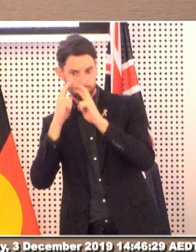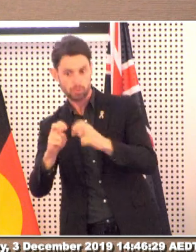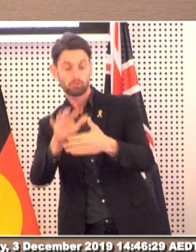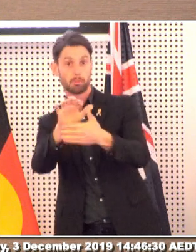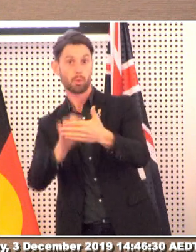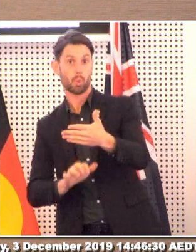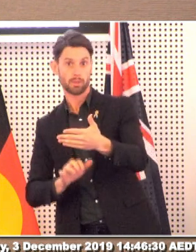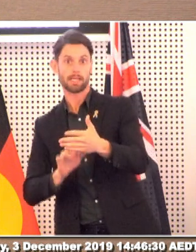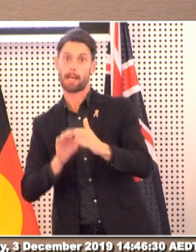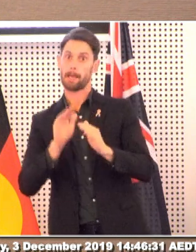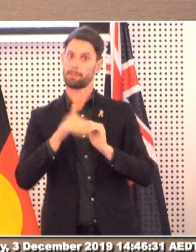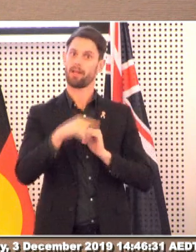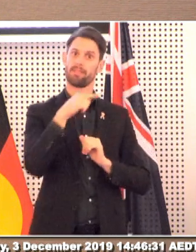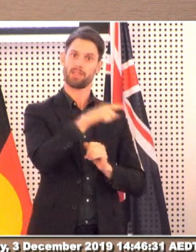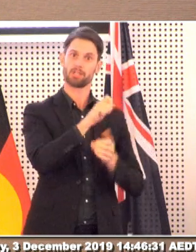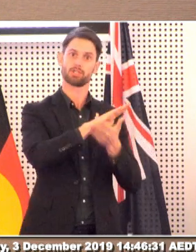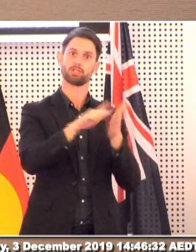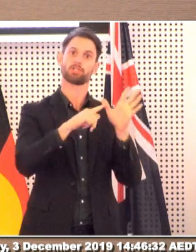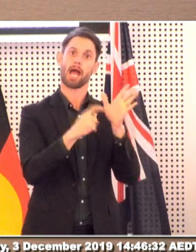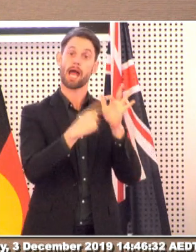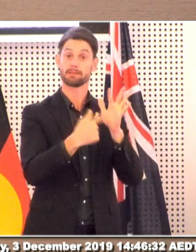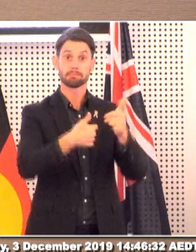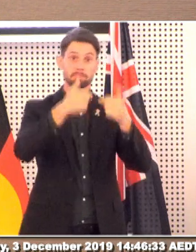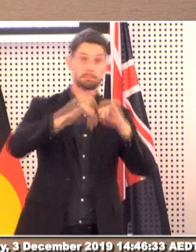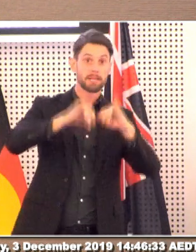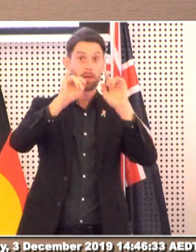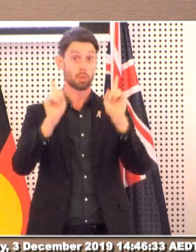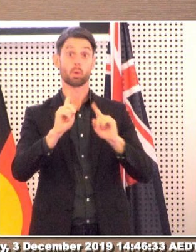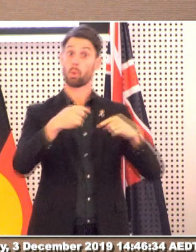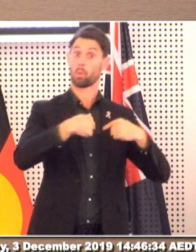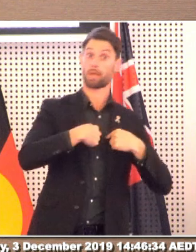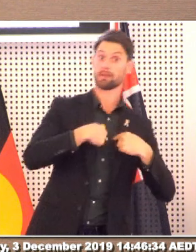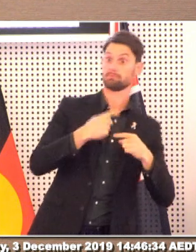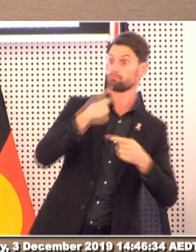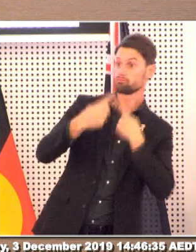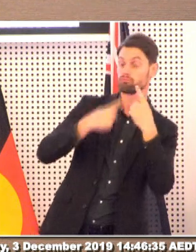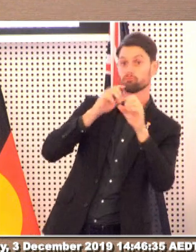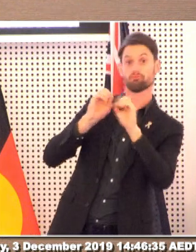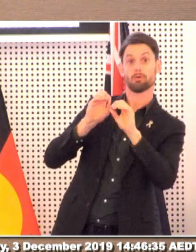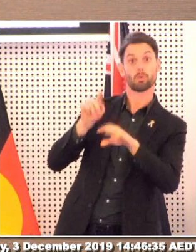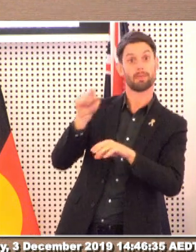And we can see the evolution over a number of years of how the charter has had an